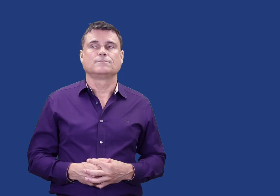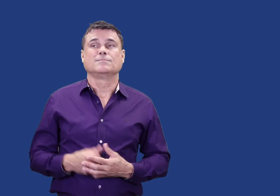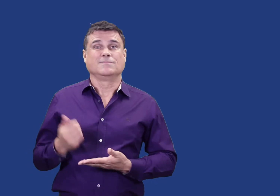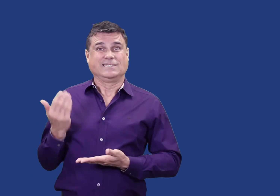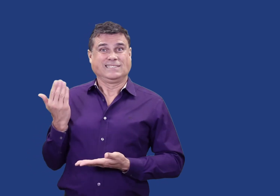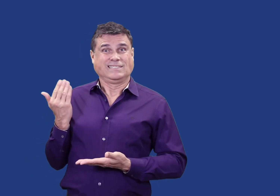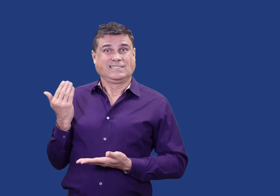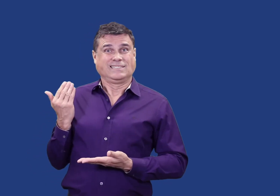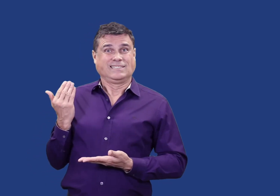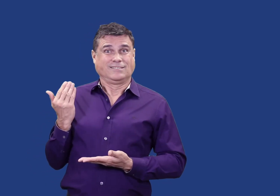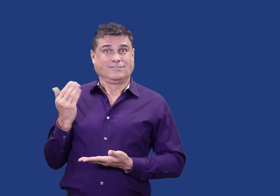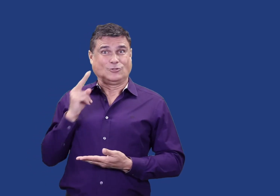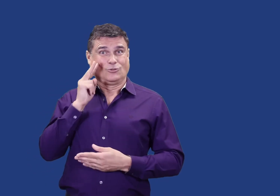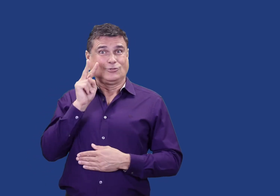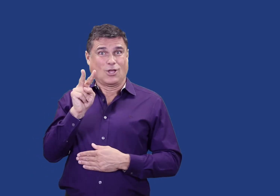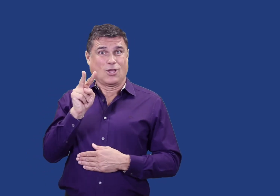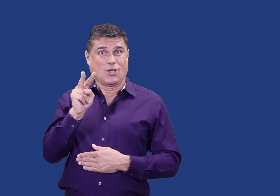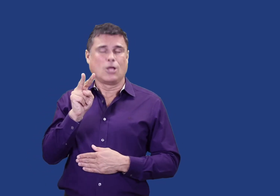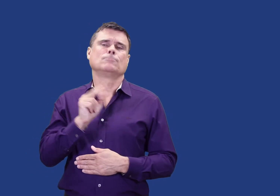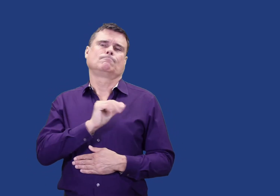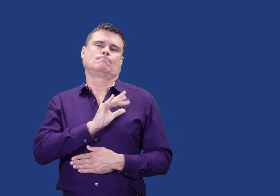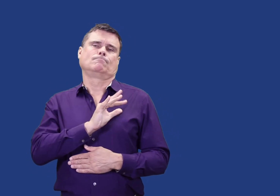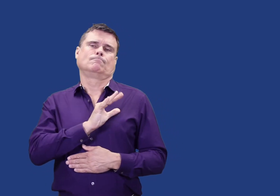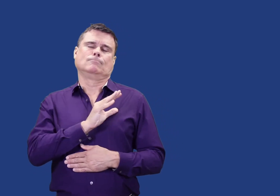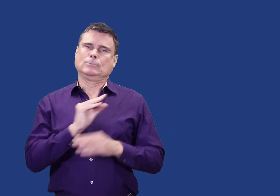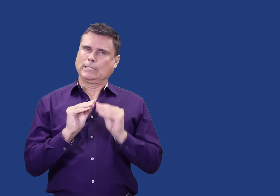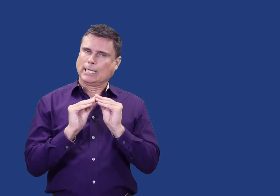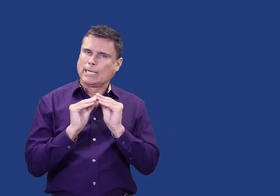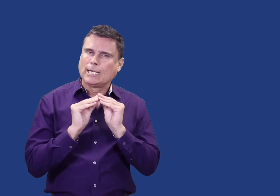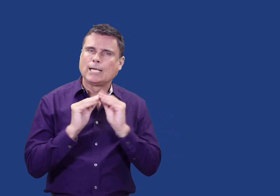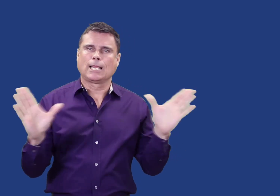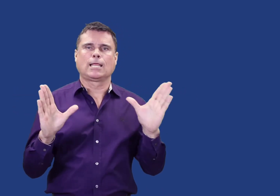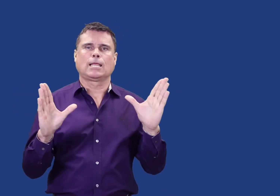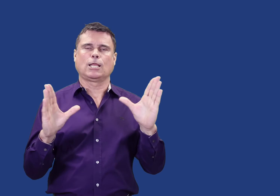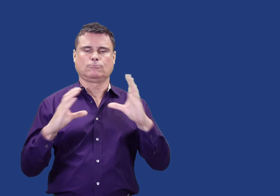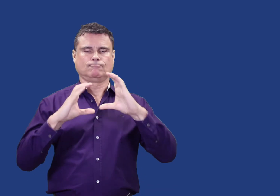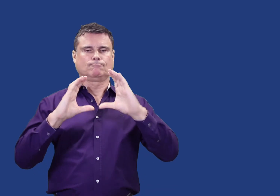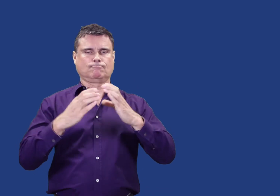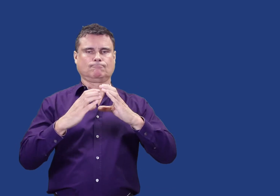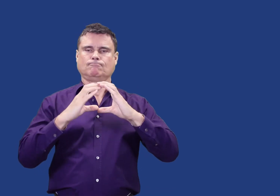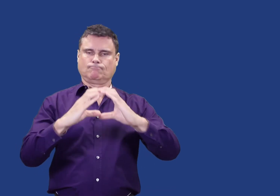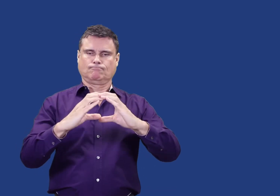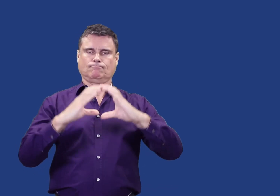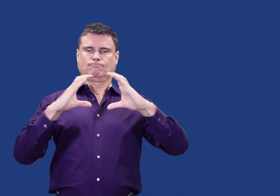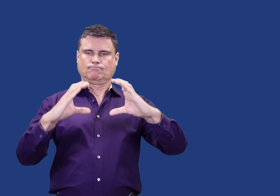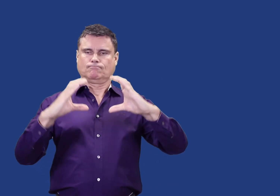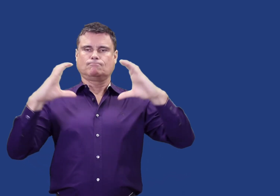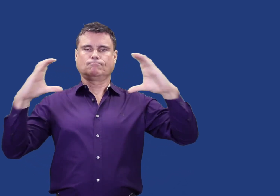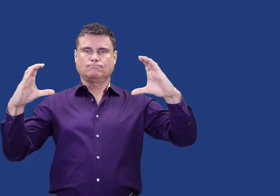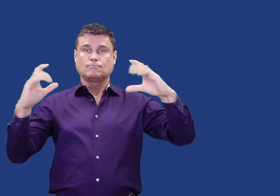THE PICTURE SHOWN IS VISUALLY CLEARER AND ORGANIZED IN THREE OVAL TIERS.